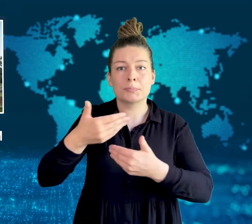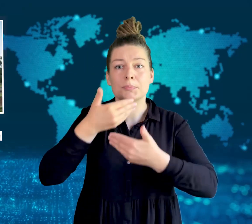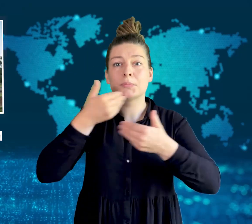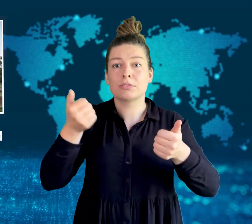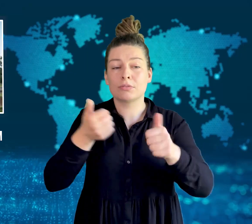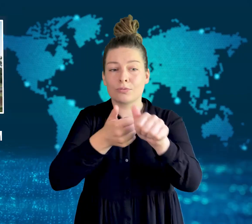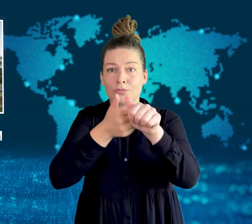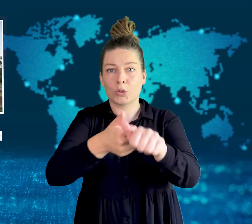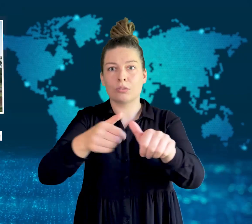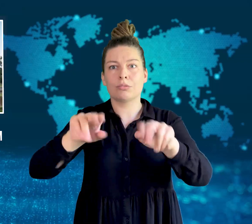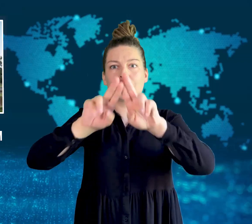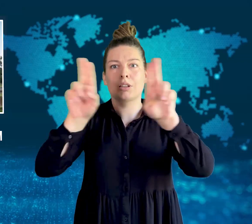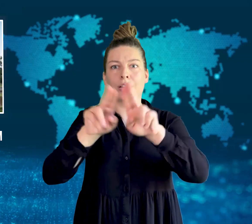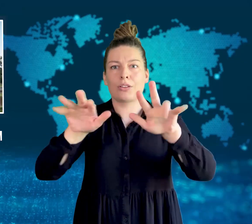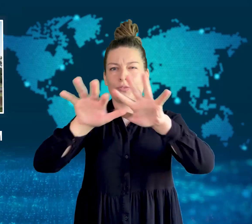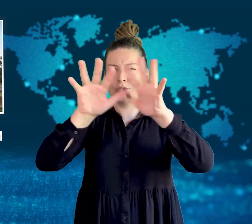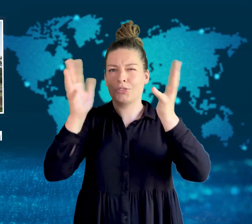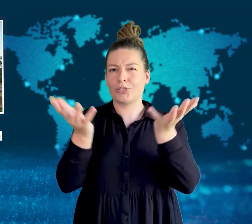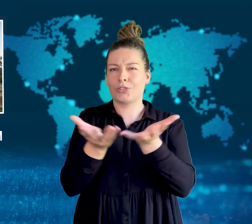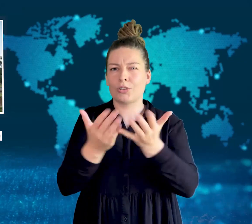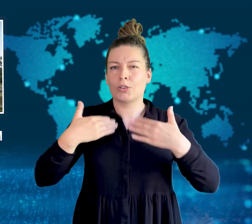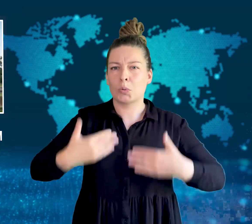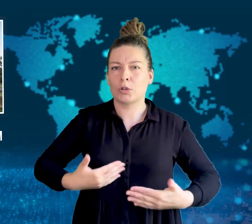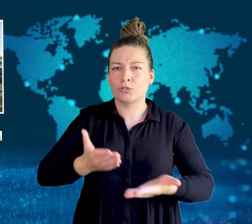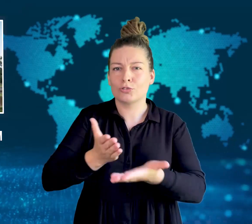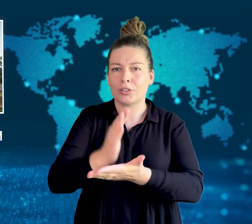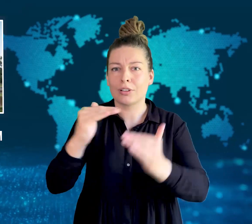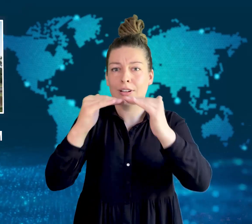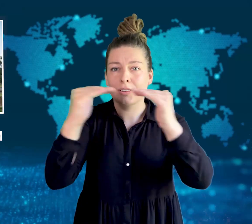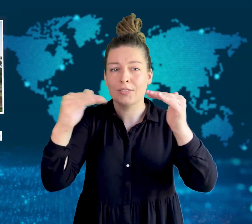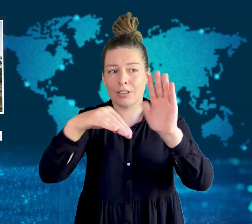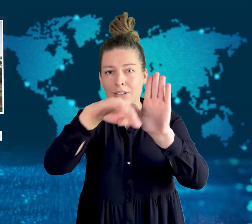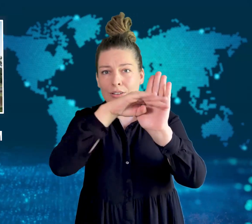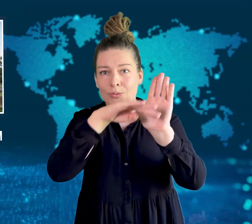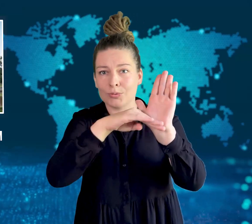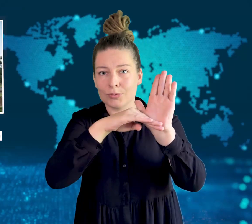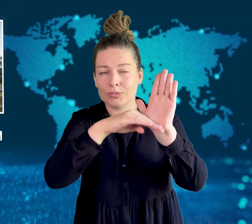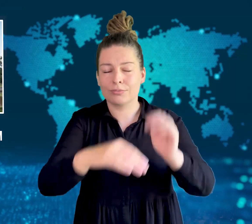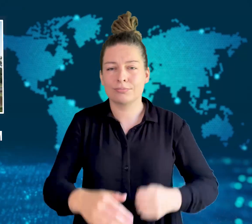The company claims to be committed to international standards in human rights.